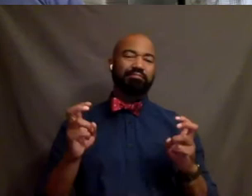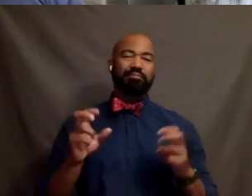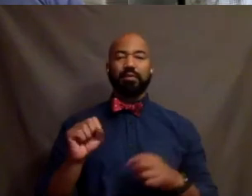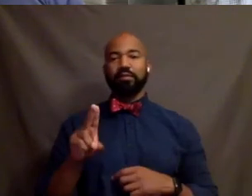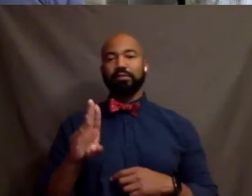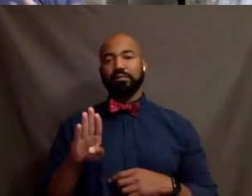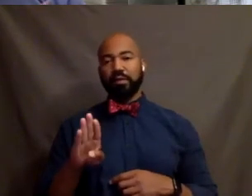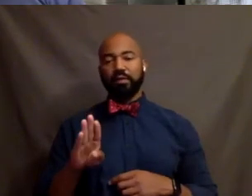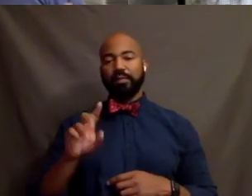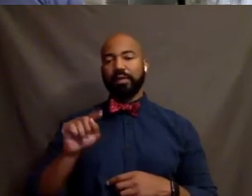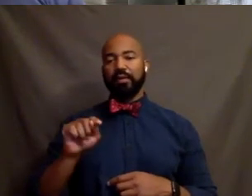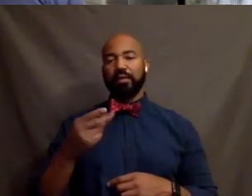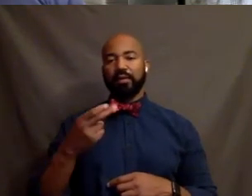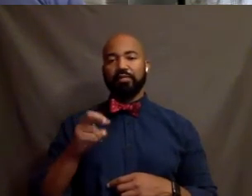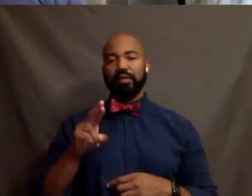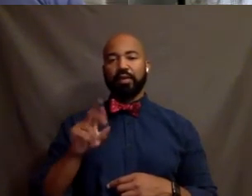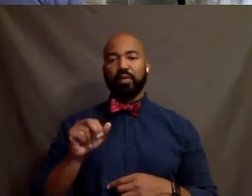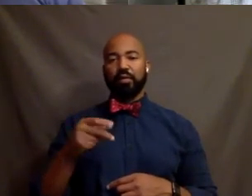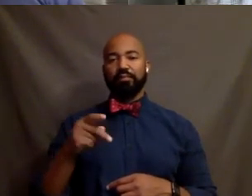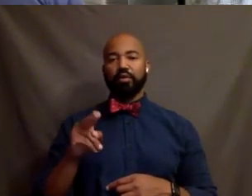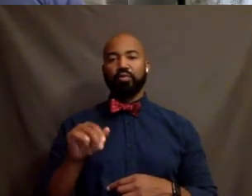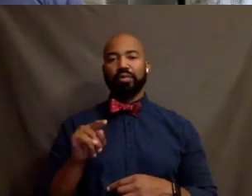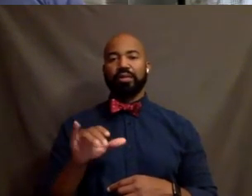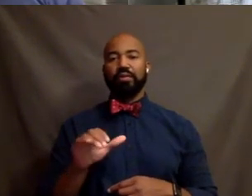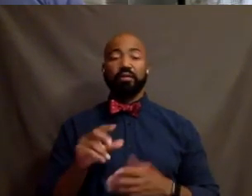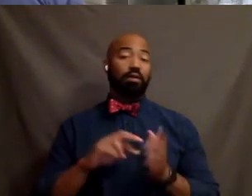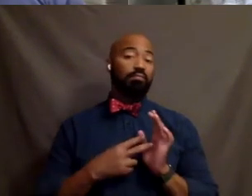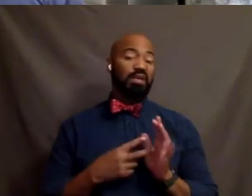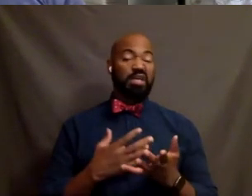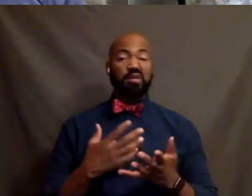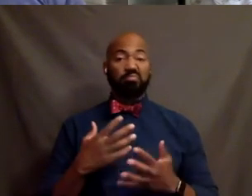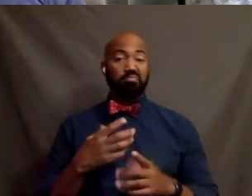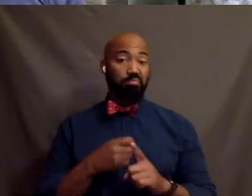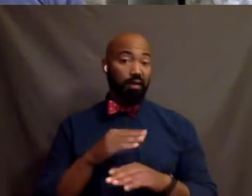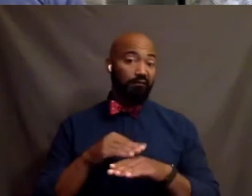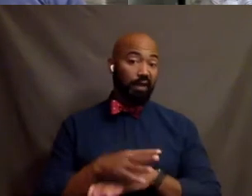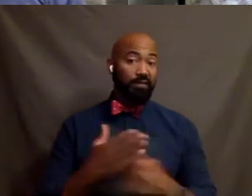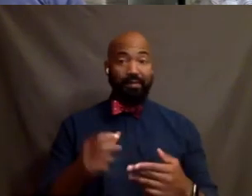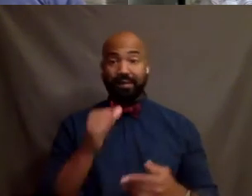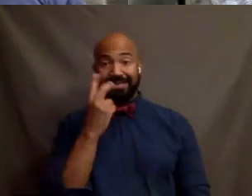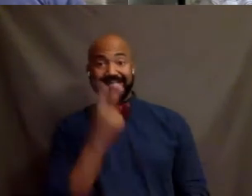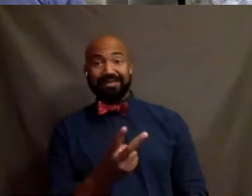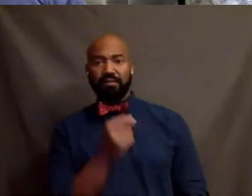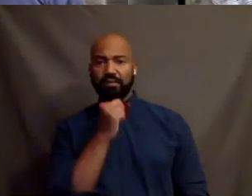like any effects might not be seen or felt, and so that's something just to be aware of.